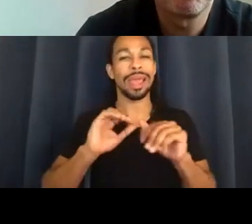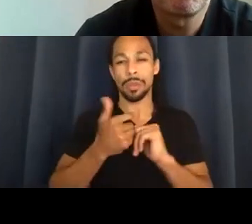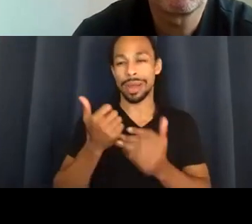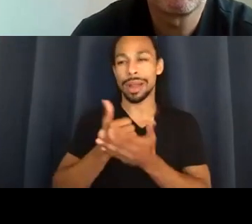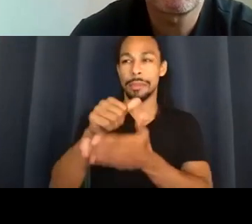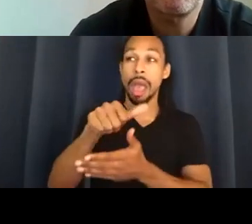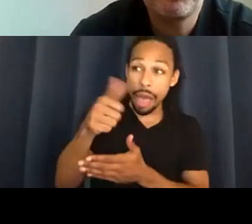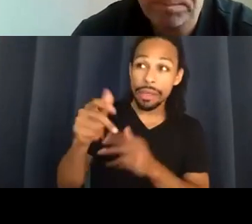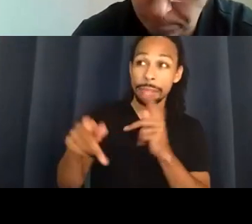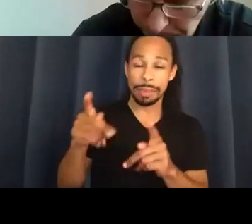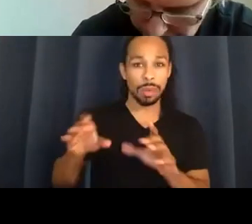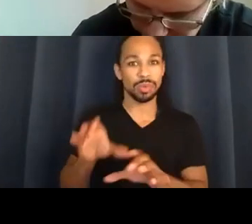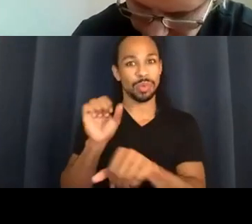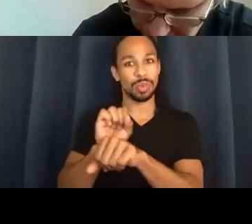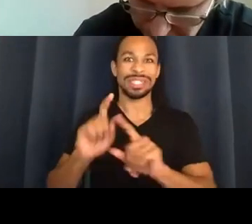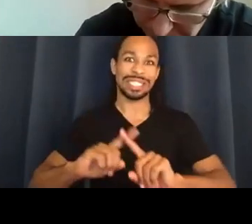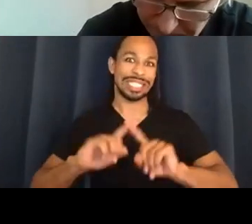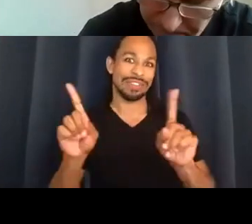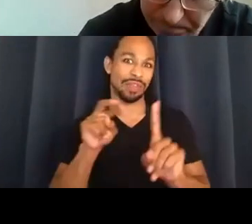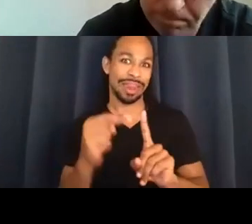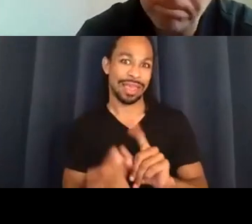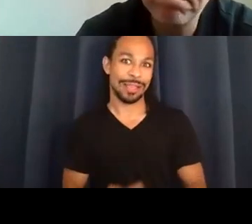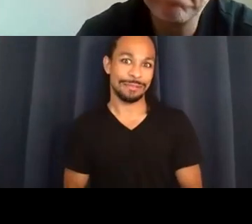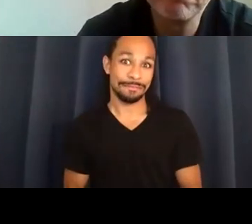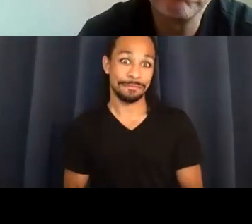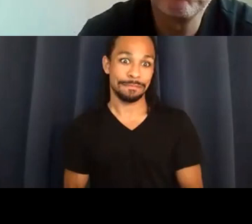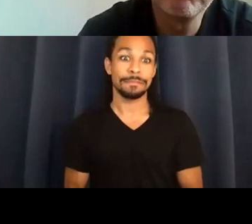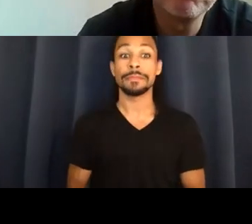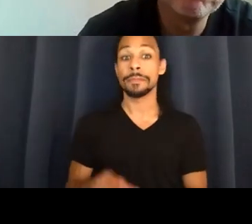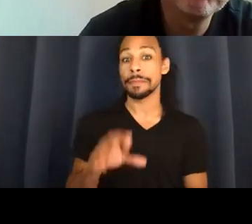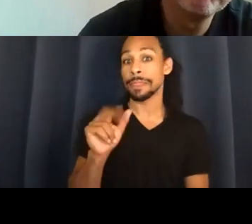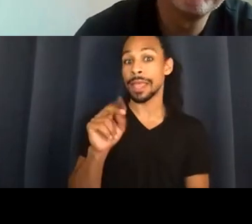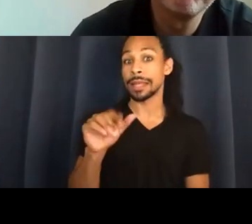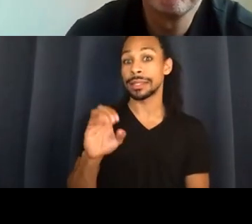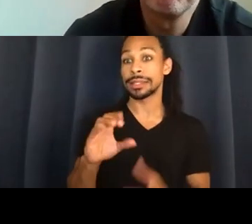18:15:08 >> CANDACE THOMPSON-ZACHERY: Yeah, so you're in that kind of reconsidering everything,